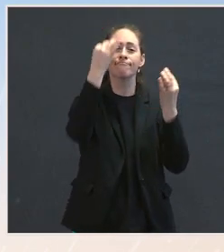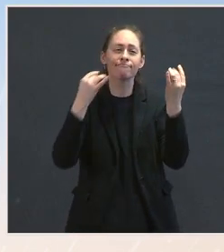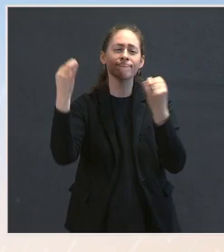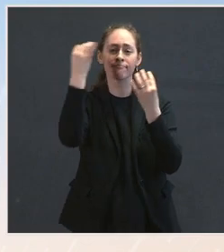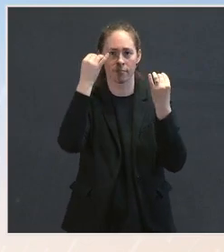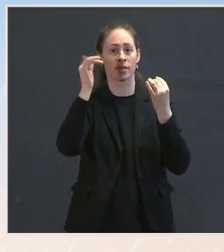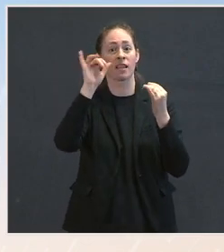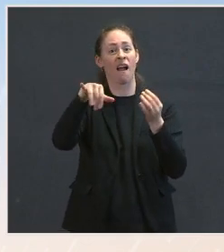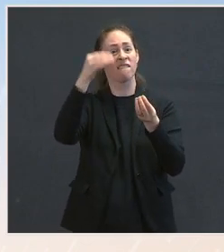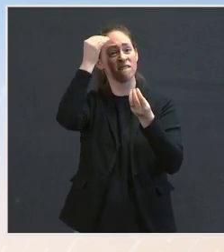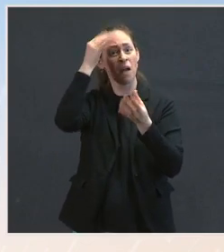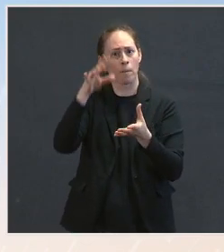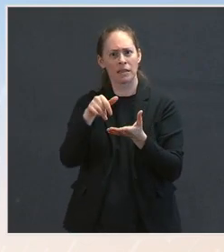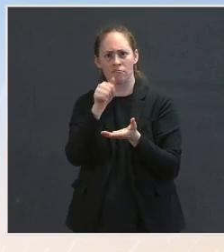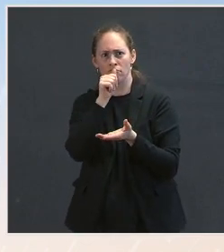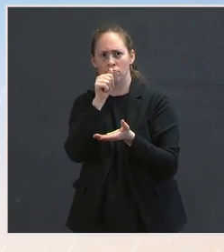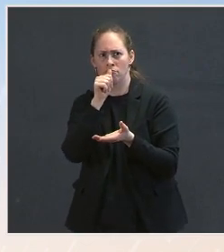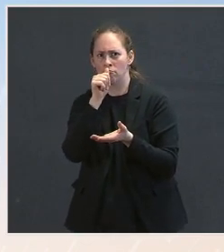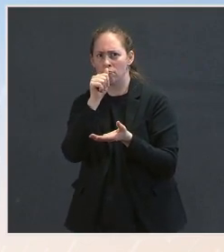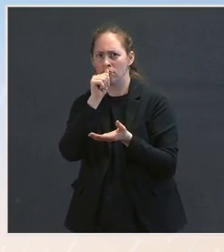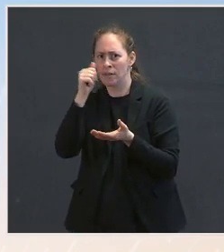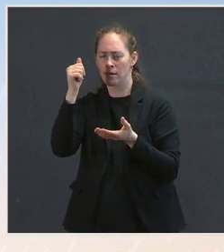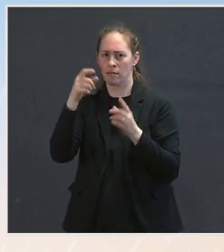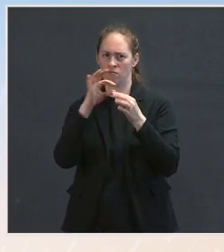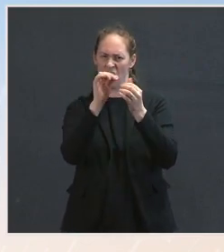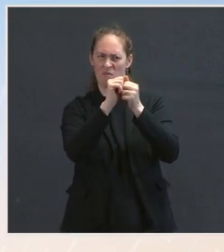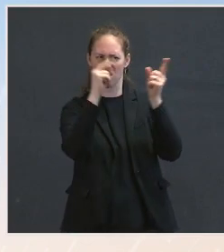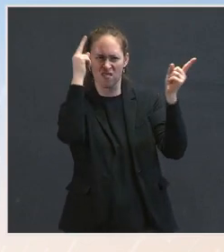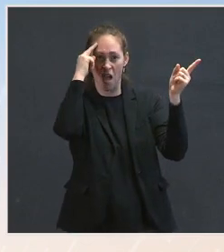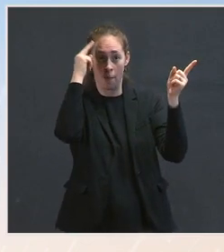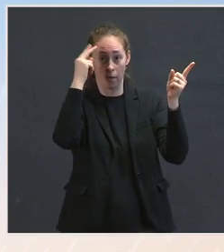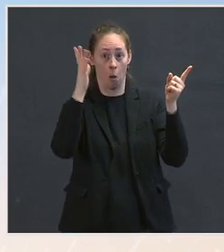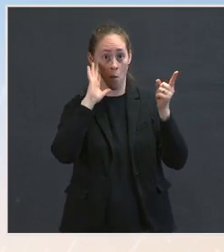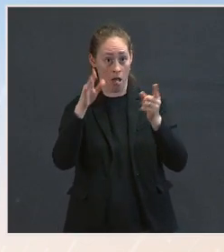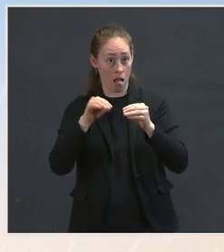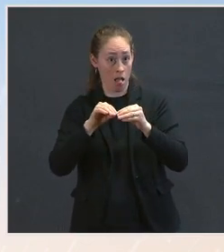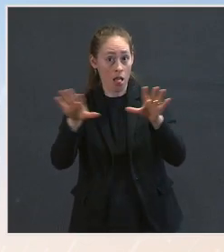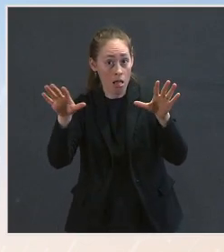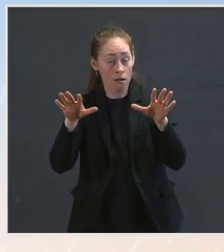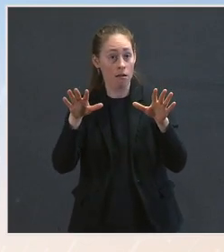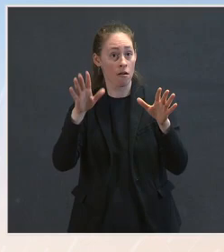will that come at the same time as you announce any kind of sanctions or actions,